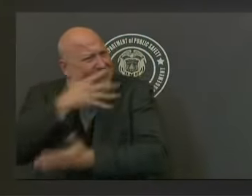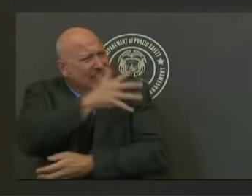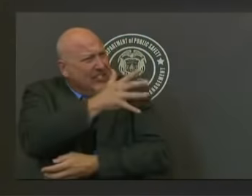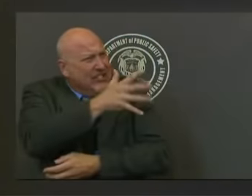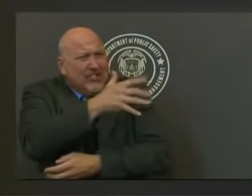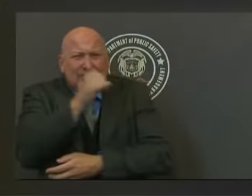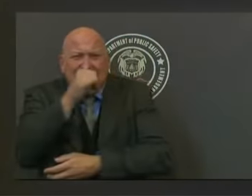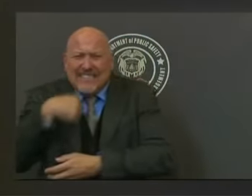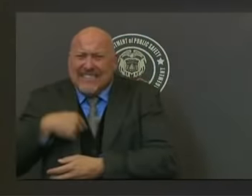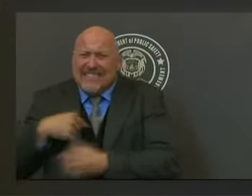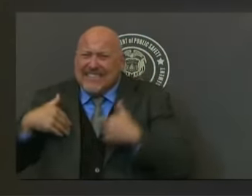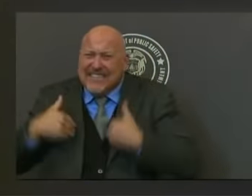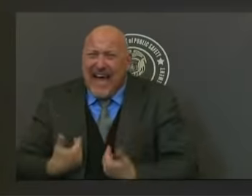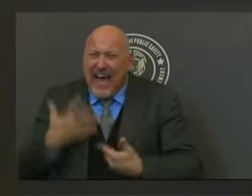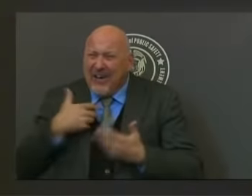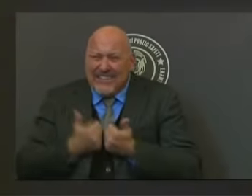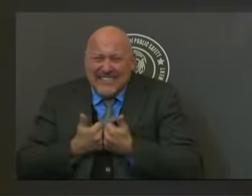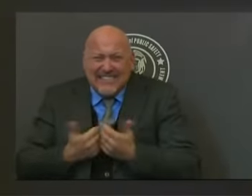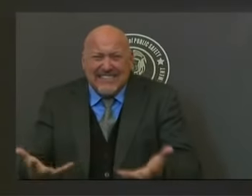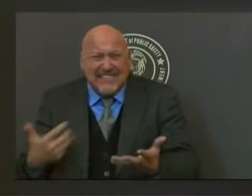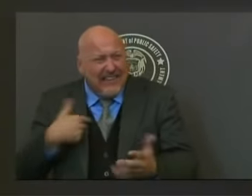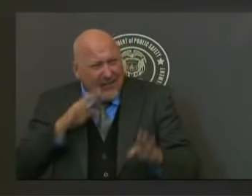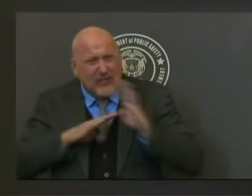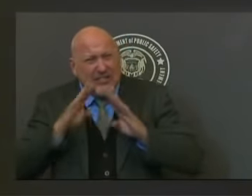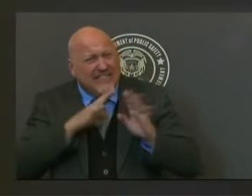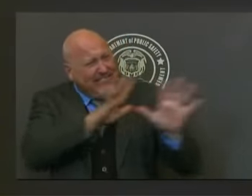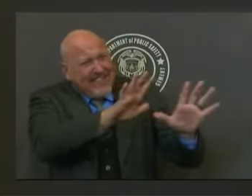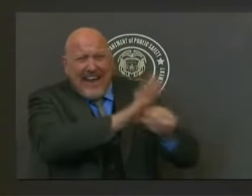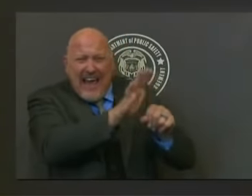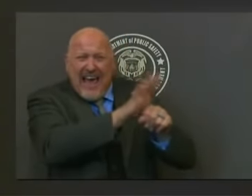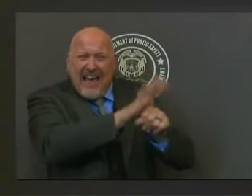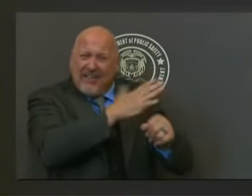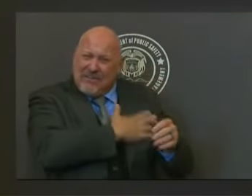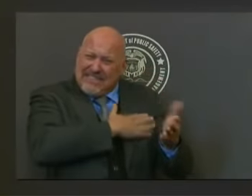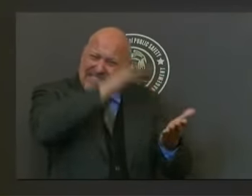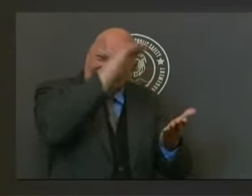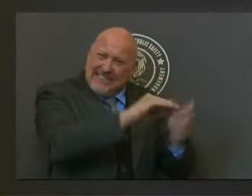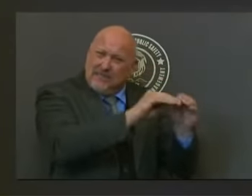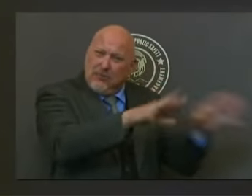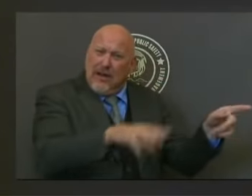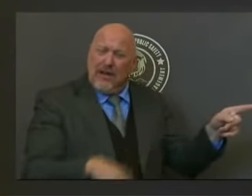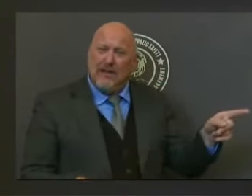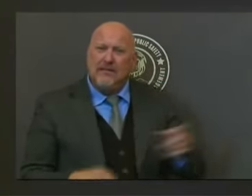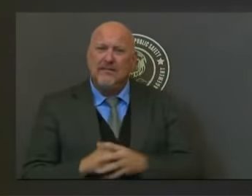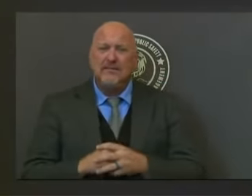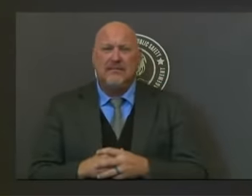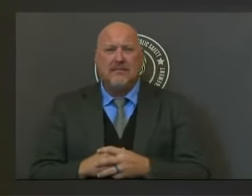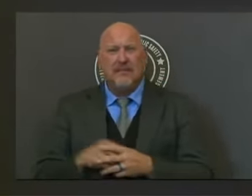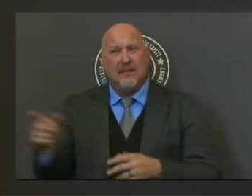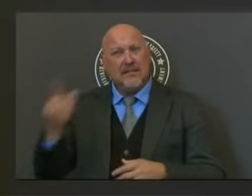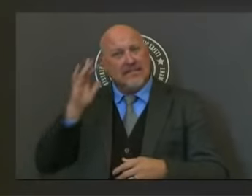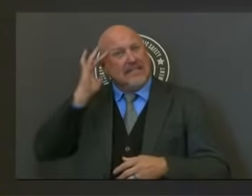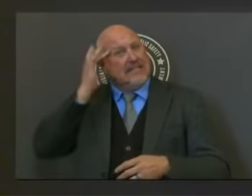ourselves in their frustrated when we see into and communities in occasionally local